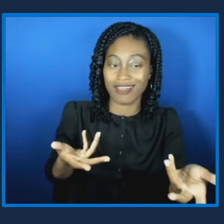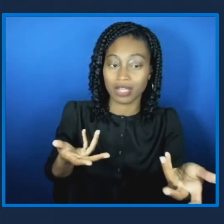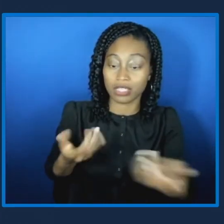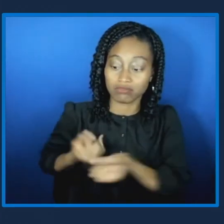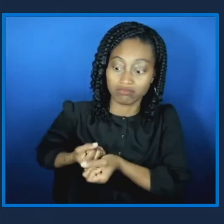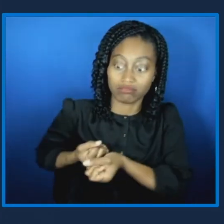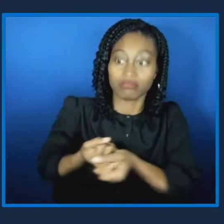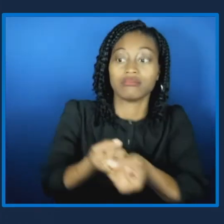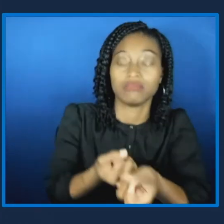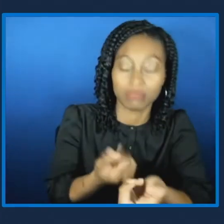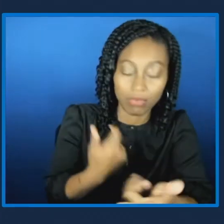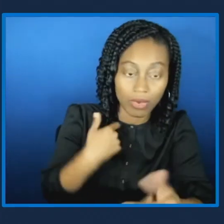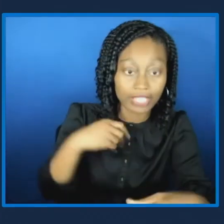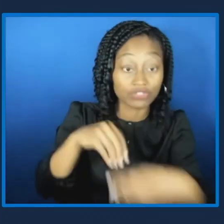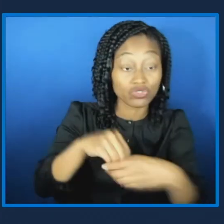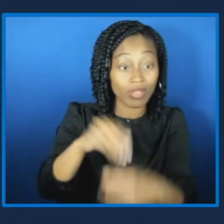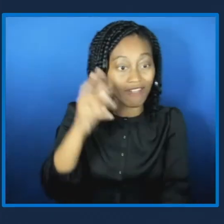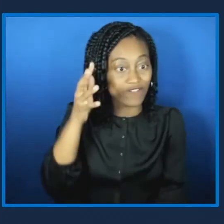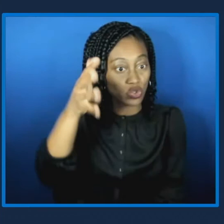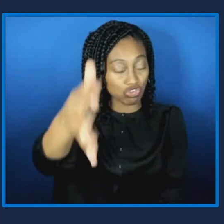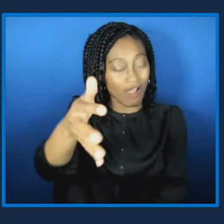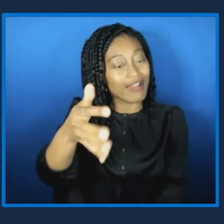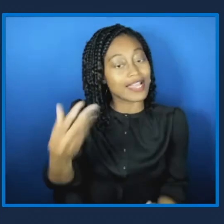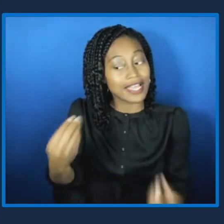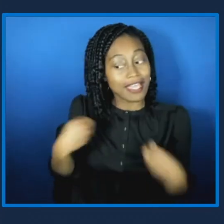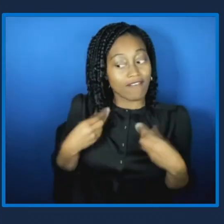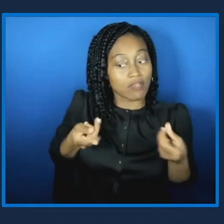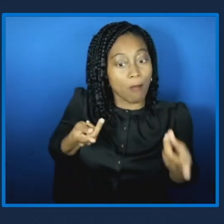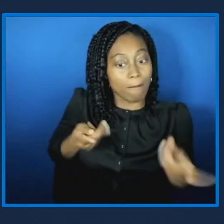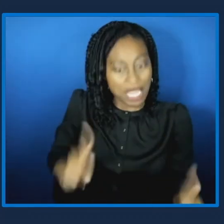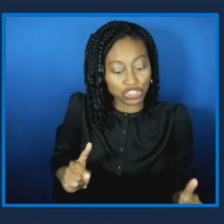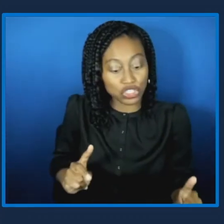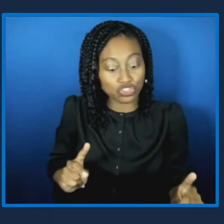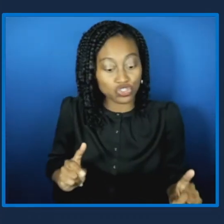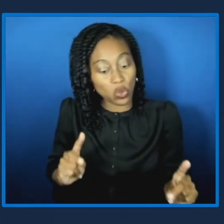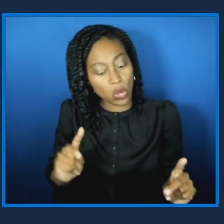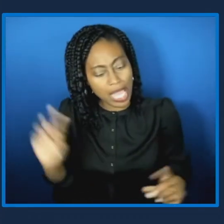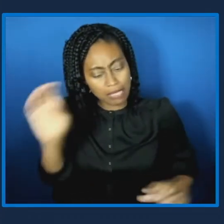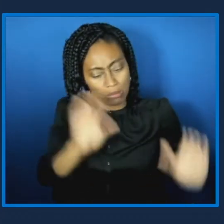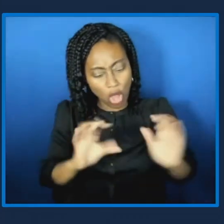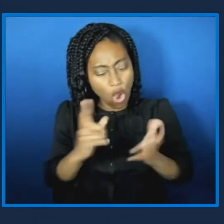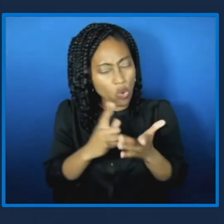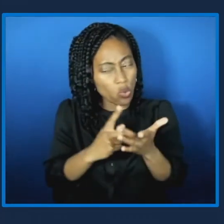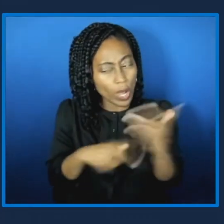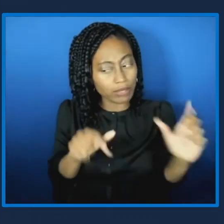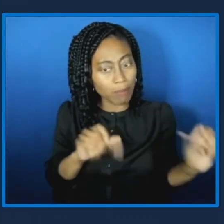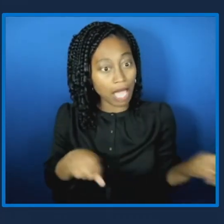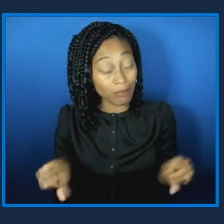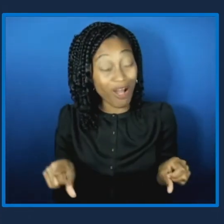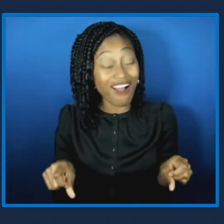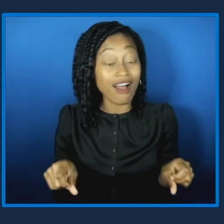to kind of dream of what is possible. And then of course, when we come together we've made it happen.